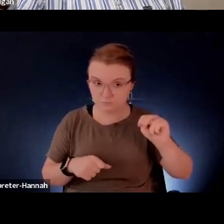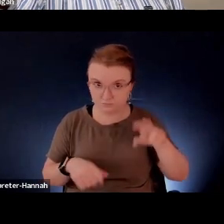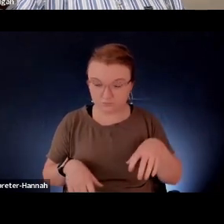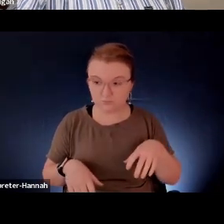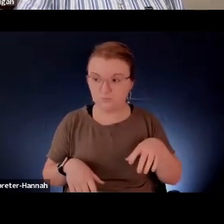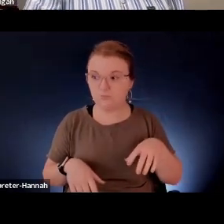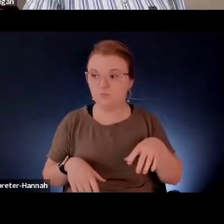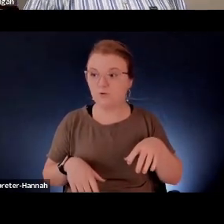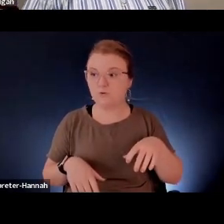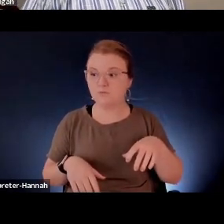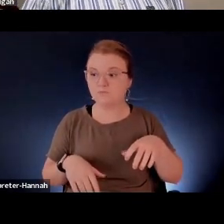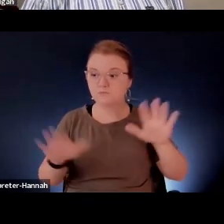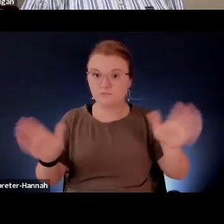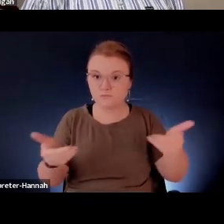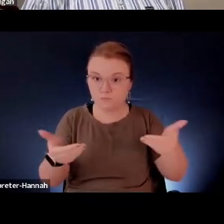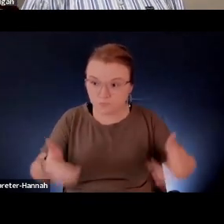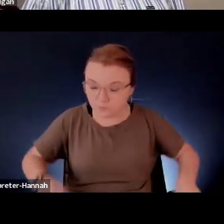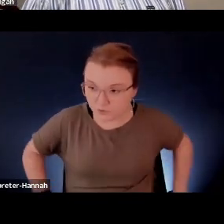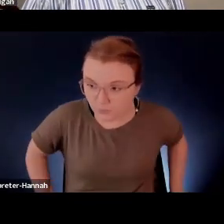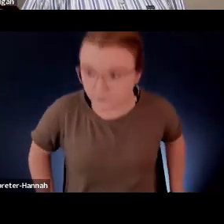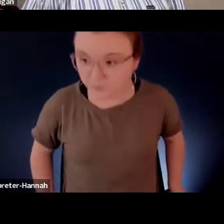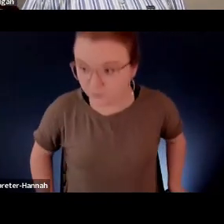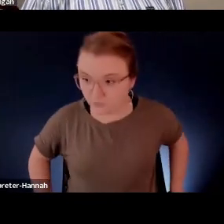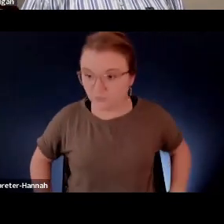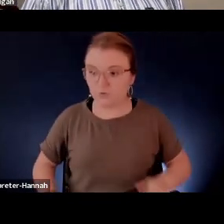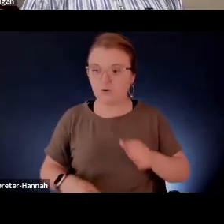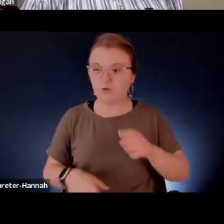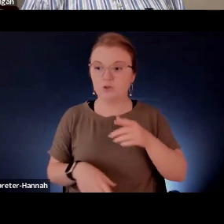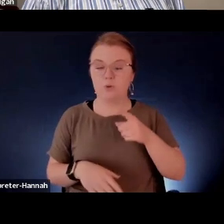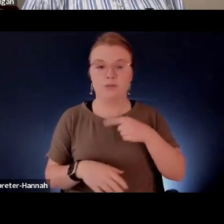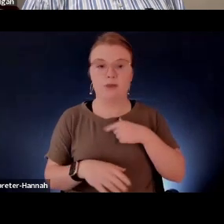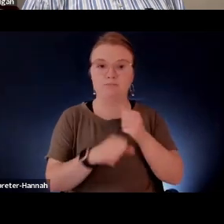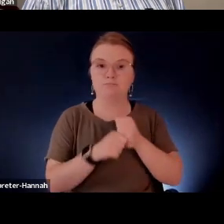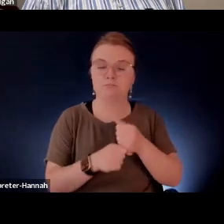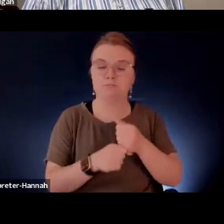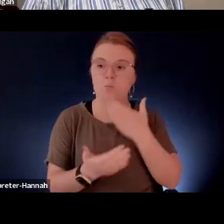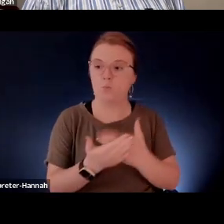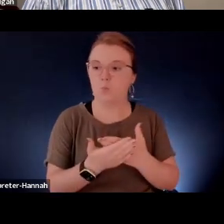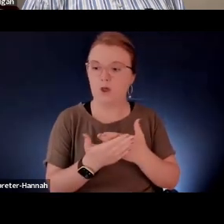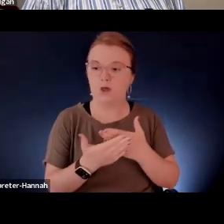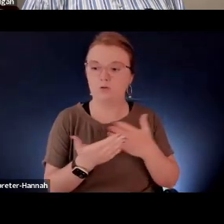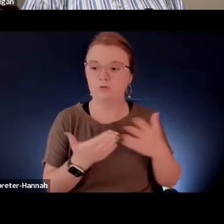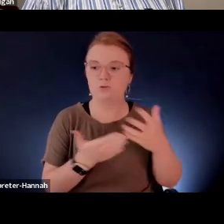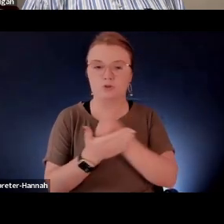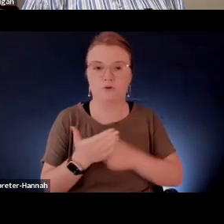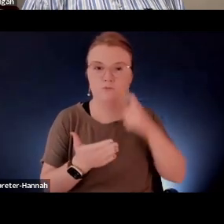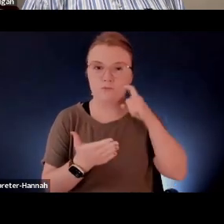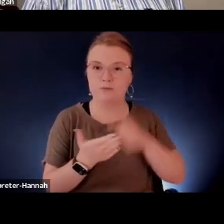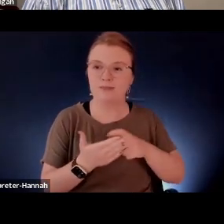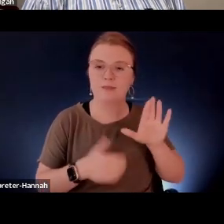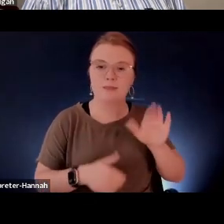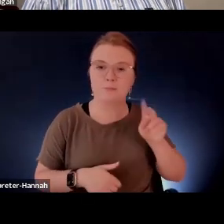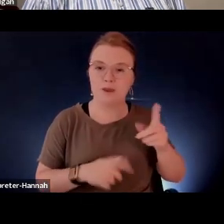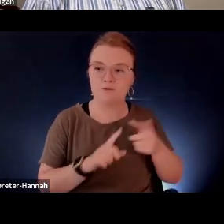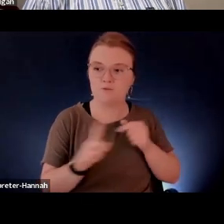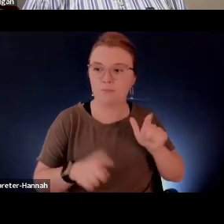Local mariachi band is receiving some well-deserved recognition from the Clark County commissioners today. The band from Las Vegas high school performed virtually